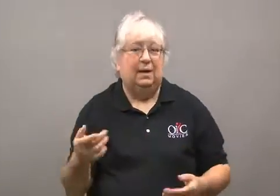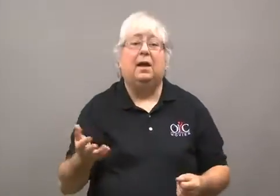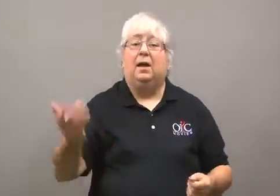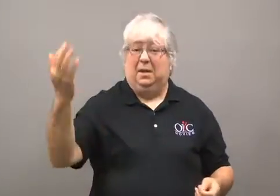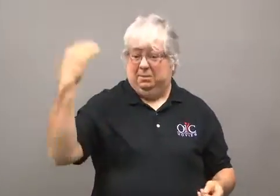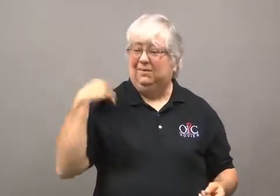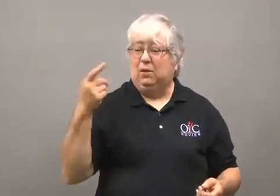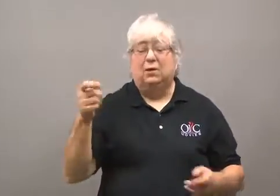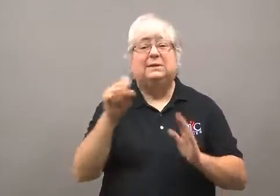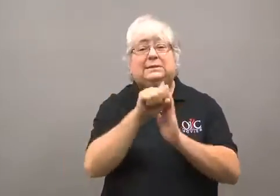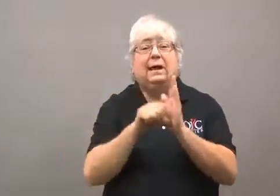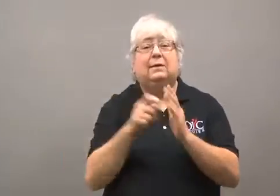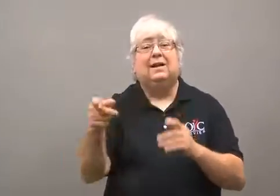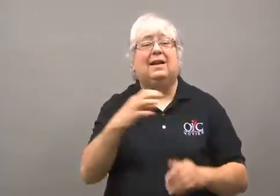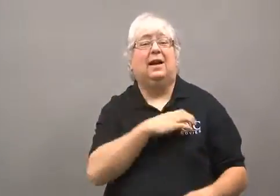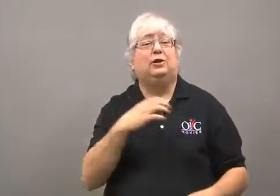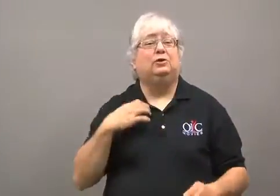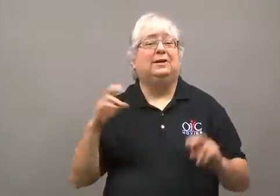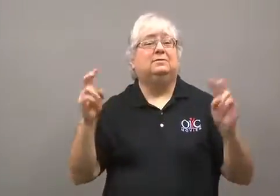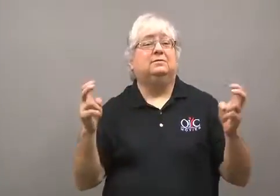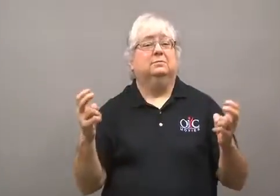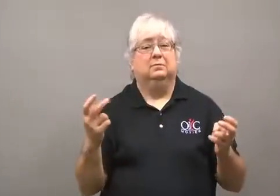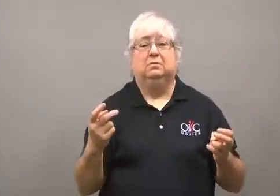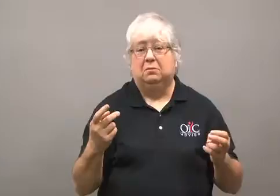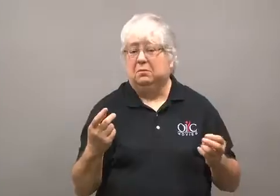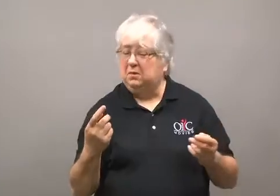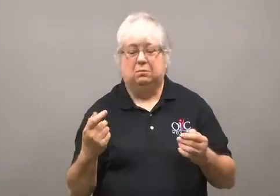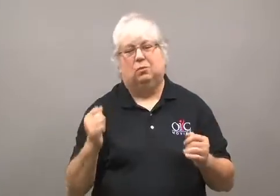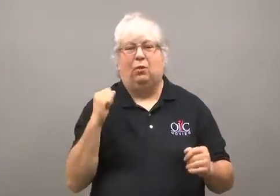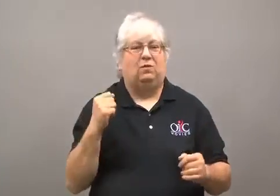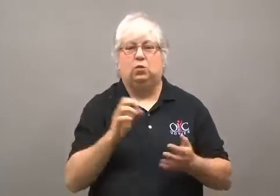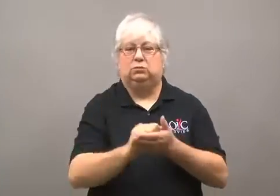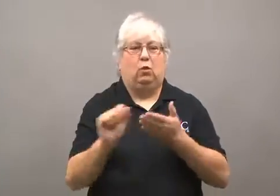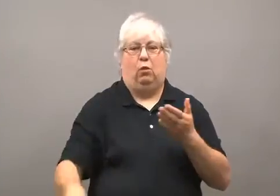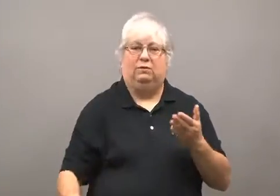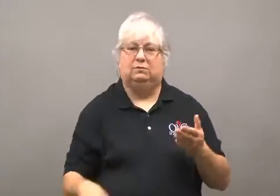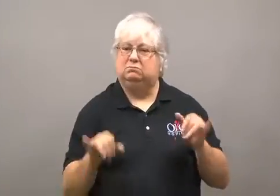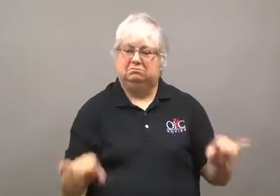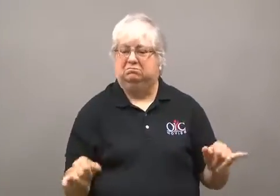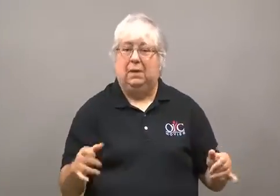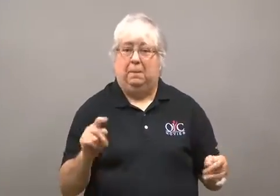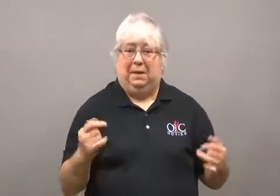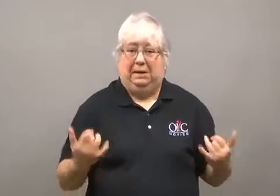The state legislature had refused to change that in the past.